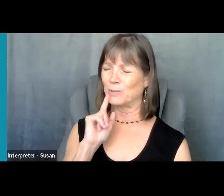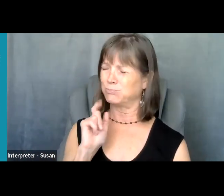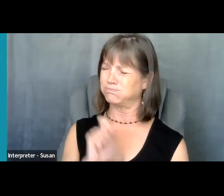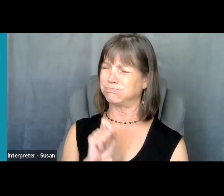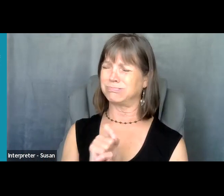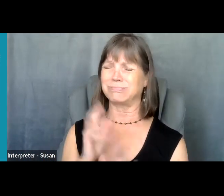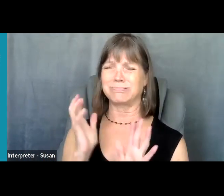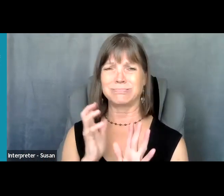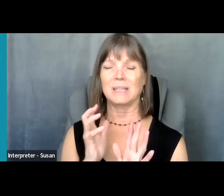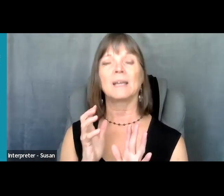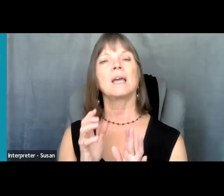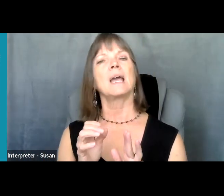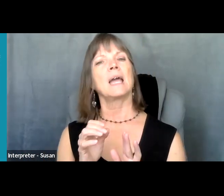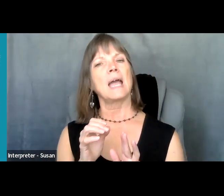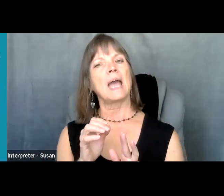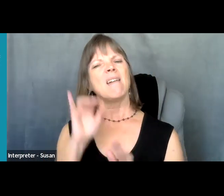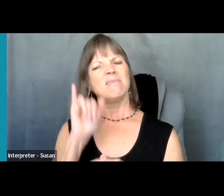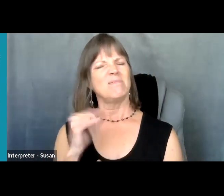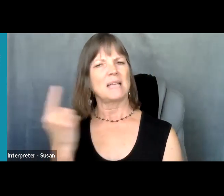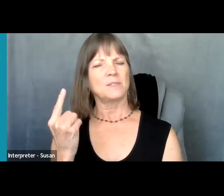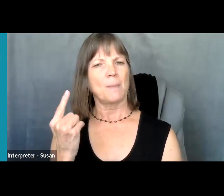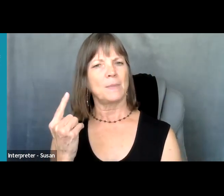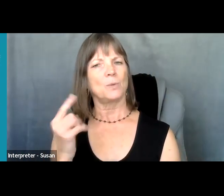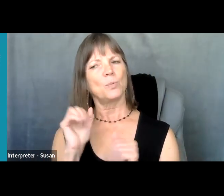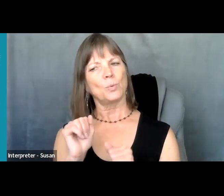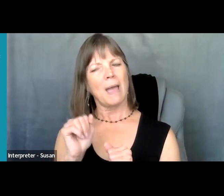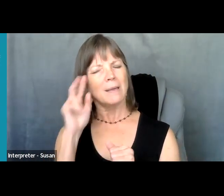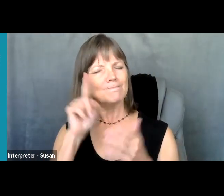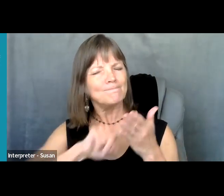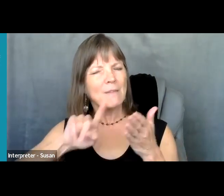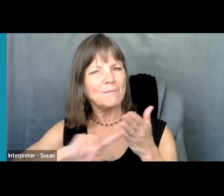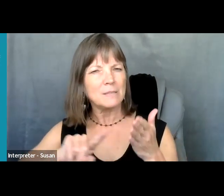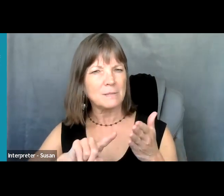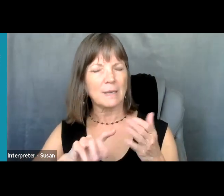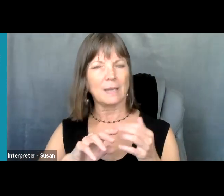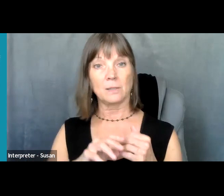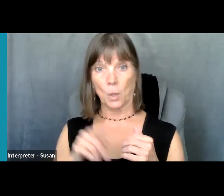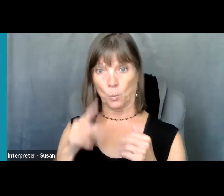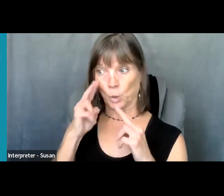Kelly Crosbie (she/her): data is something to investigate. So when you see the dashboard, the